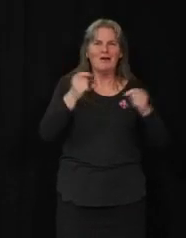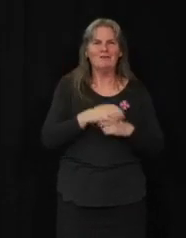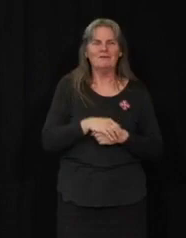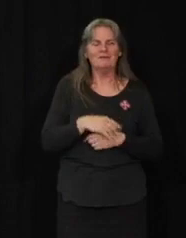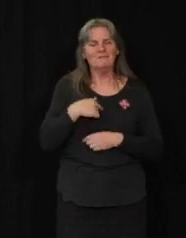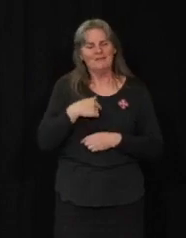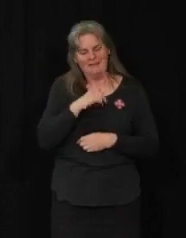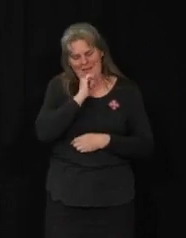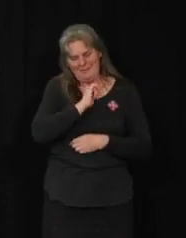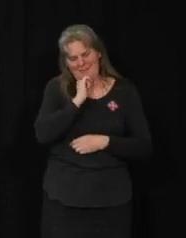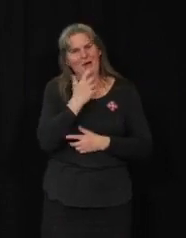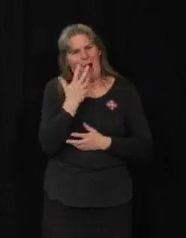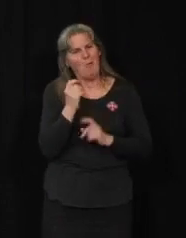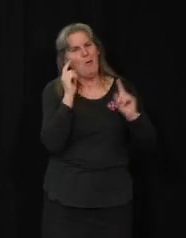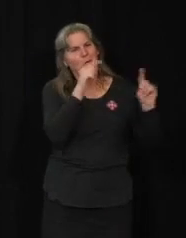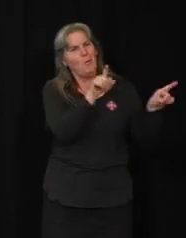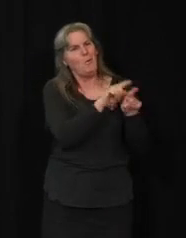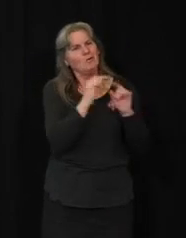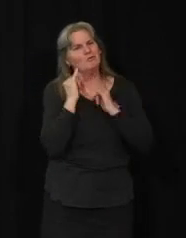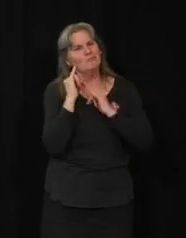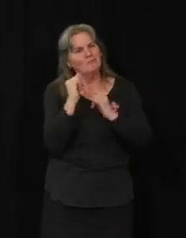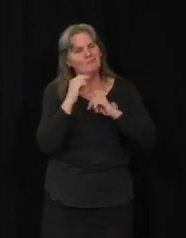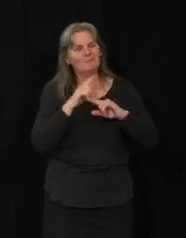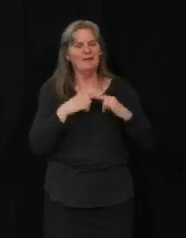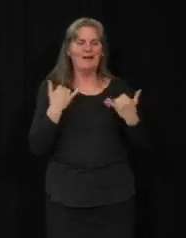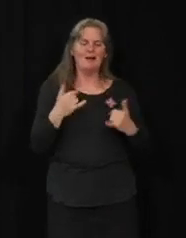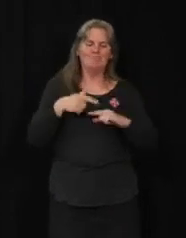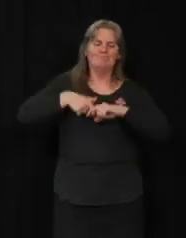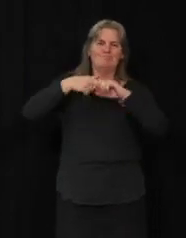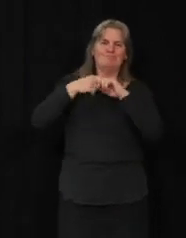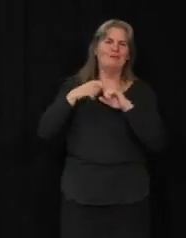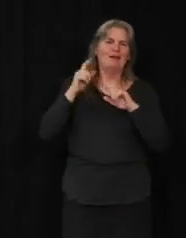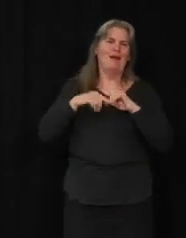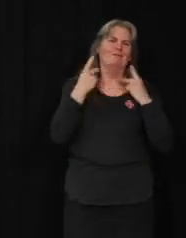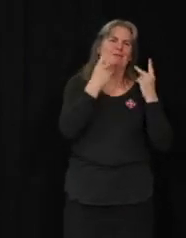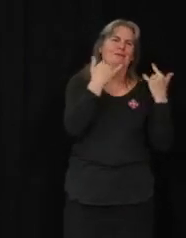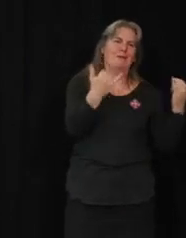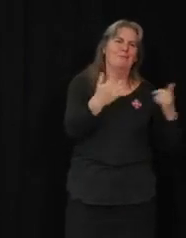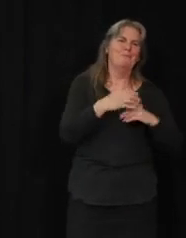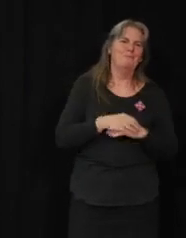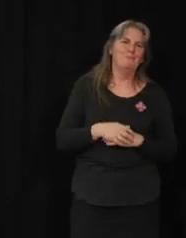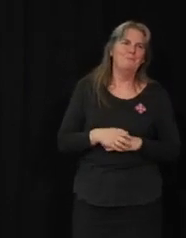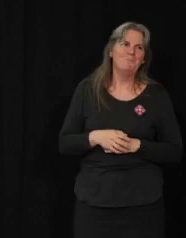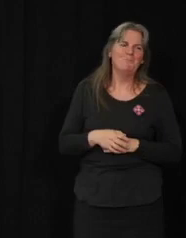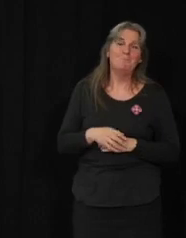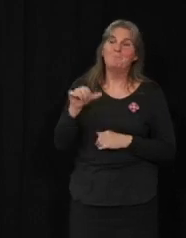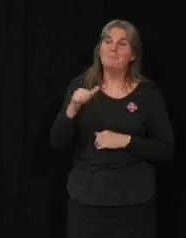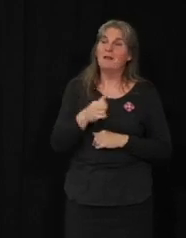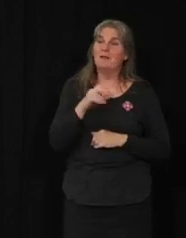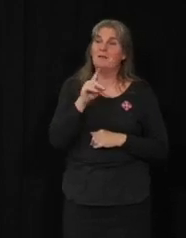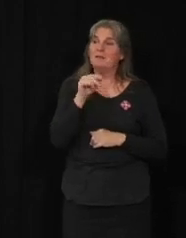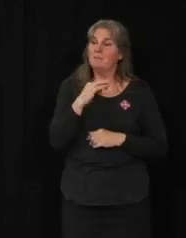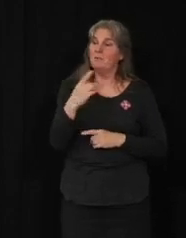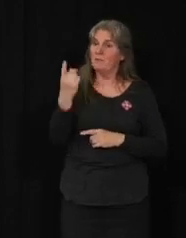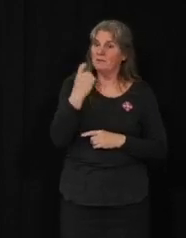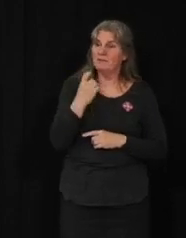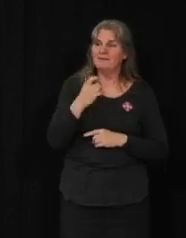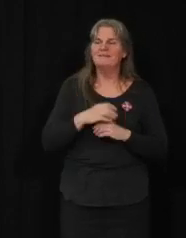Really have a hankering to get down there right now, but not for now. Follow-up question? Reporter: When do you plan